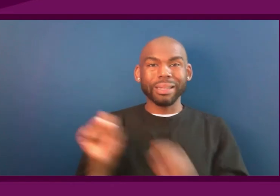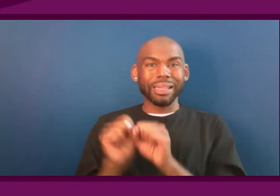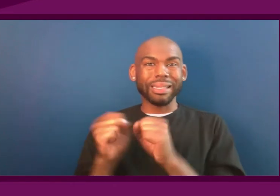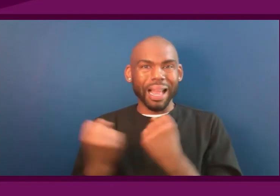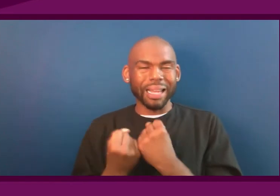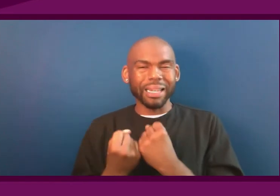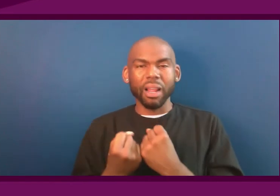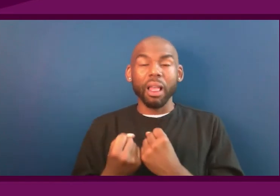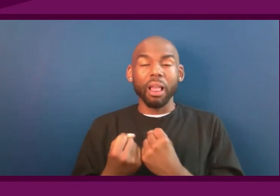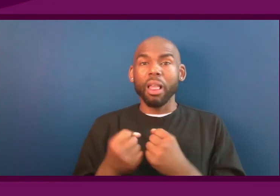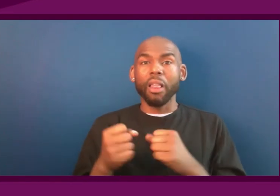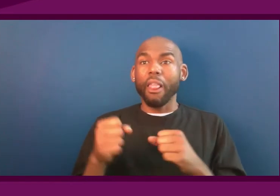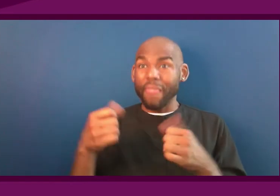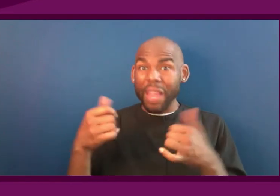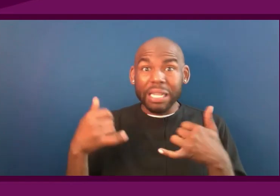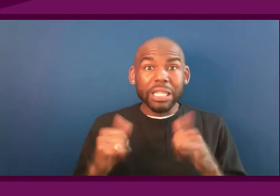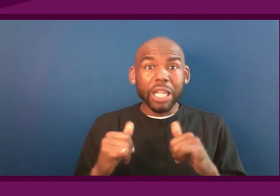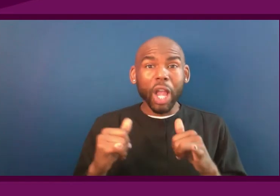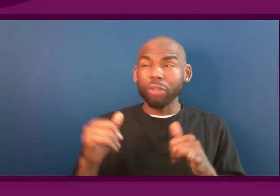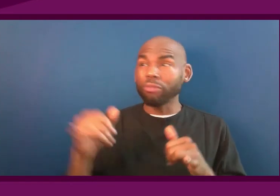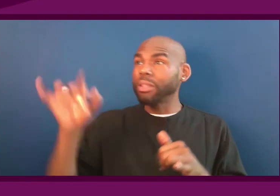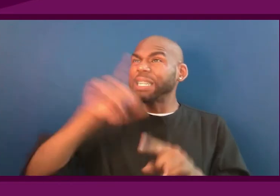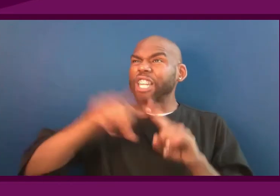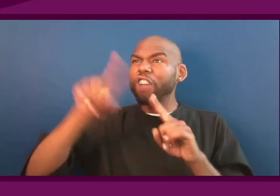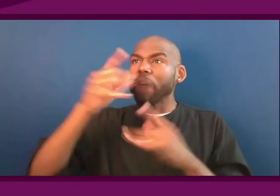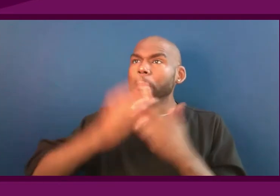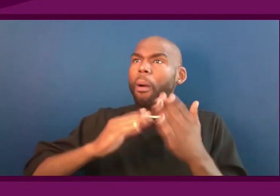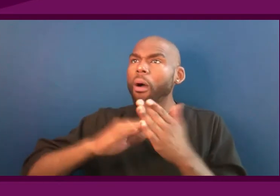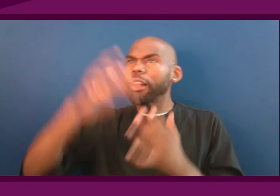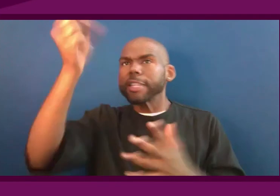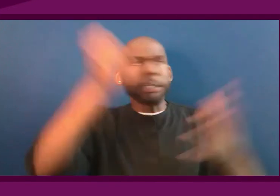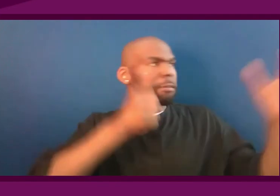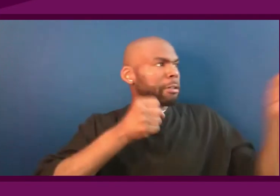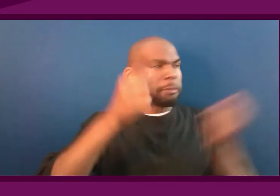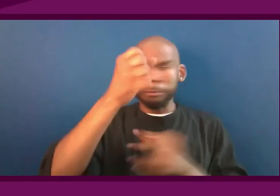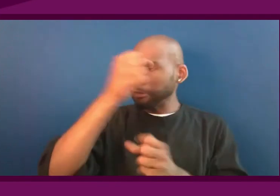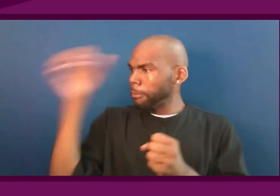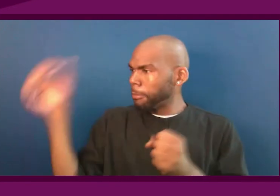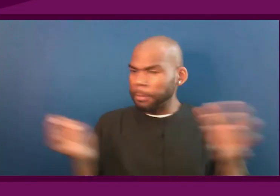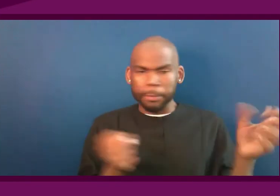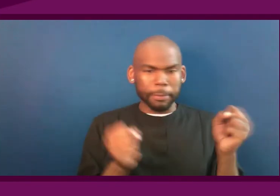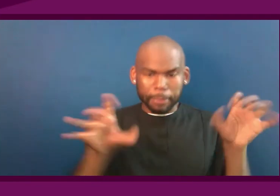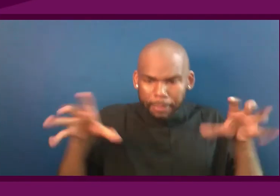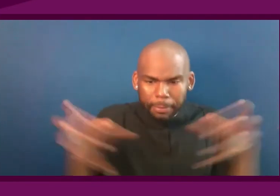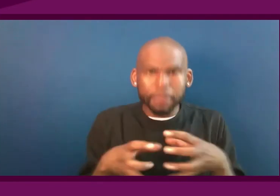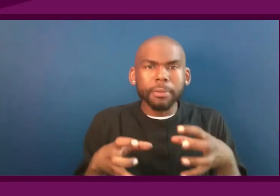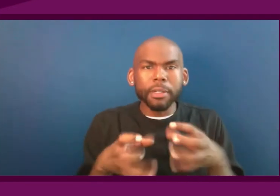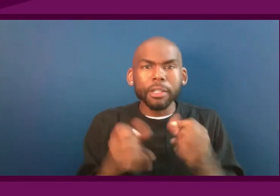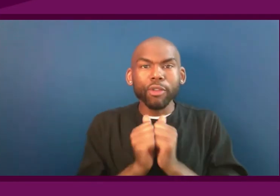And they have been told by society and by religious doctrine that they're broken